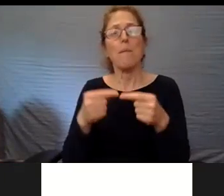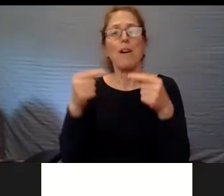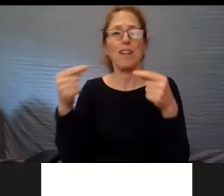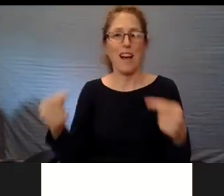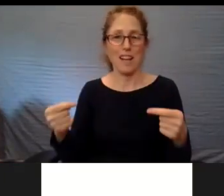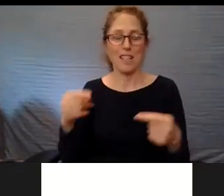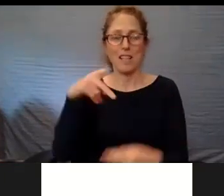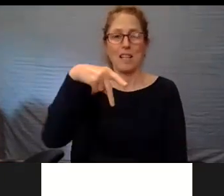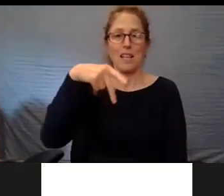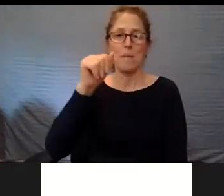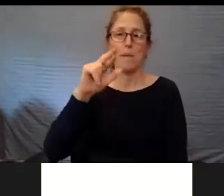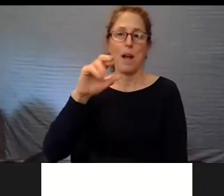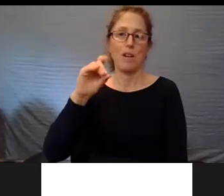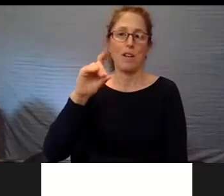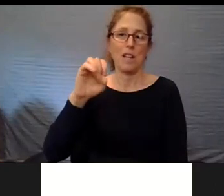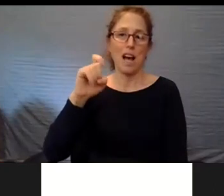because there's this question of Why.